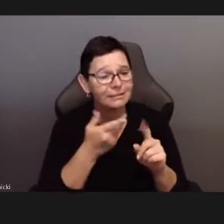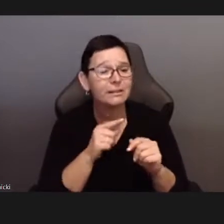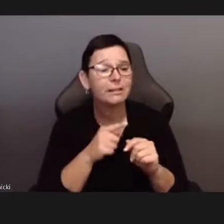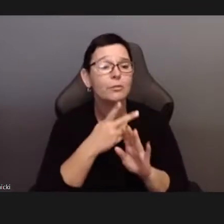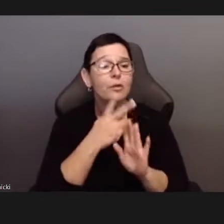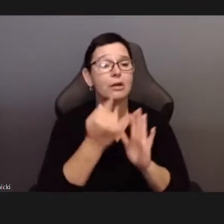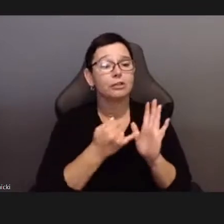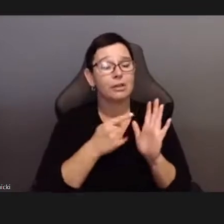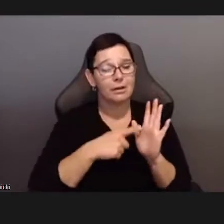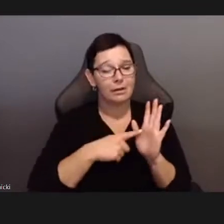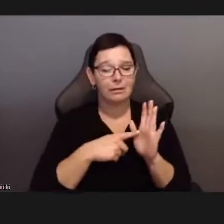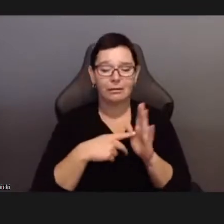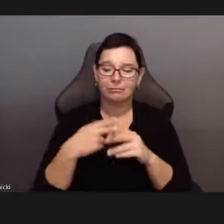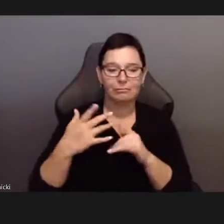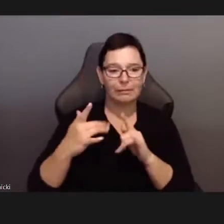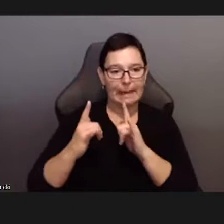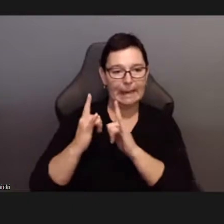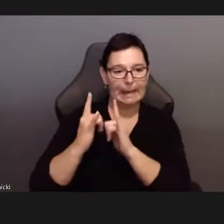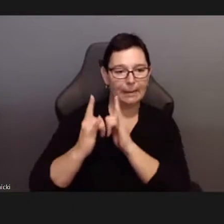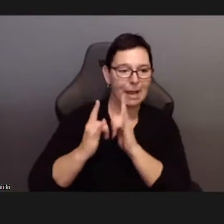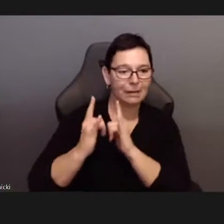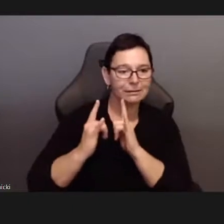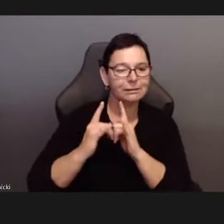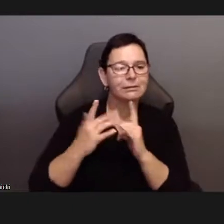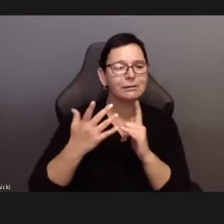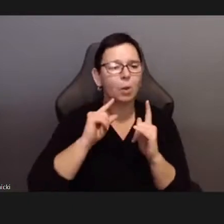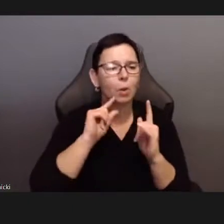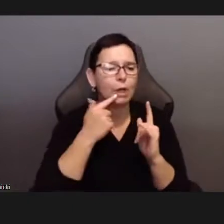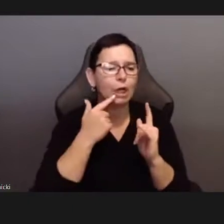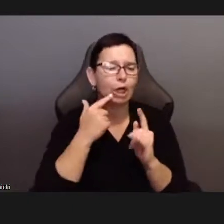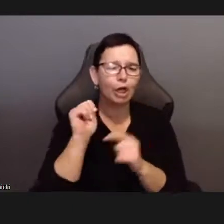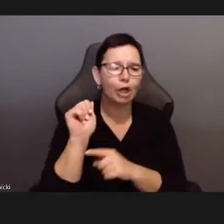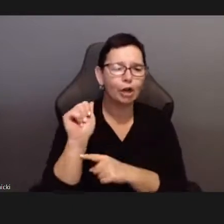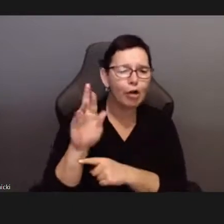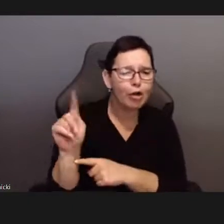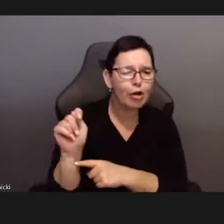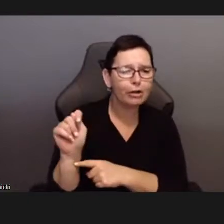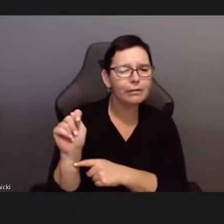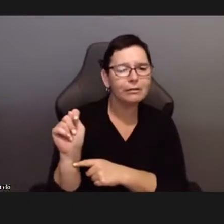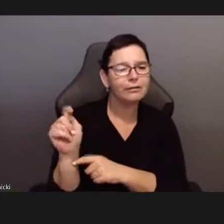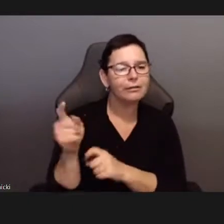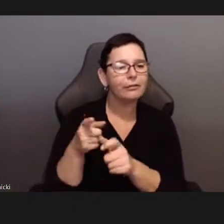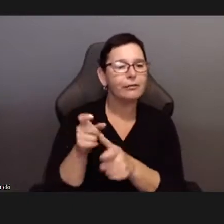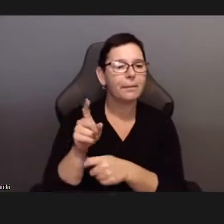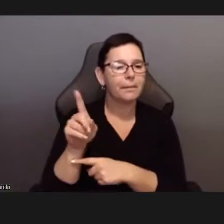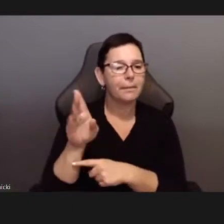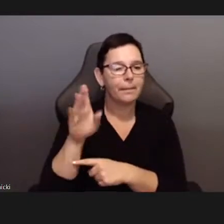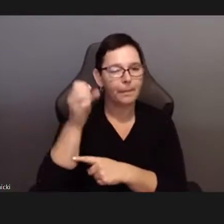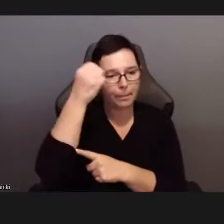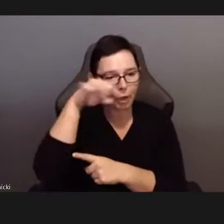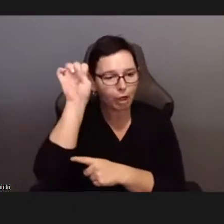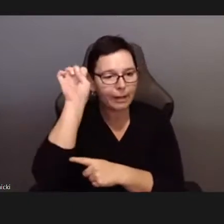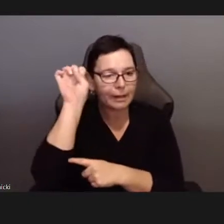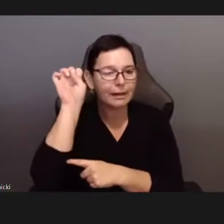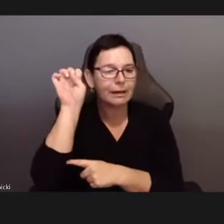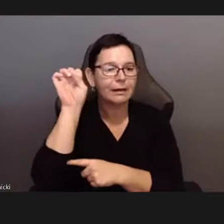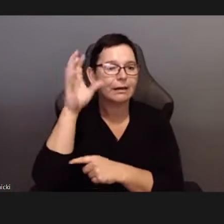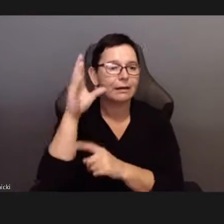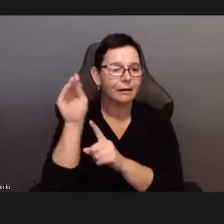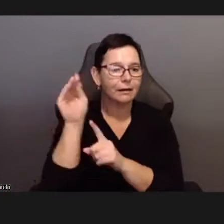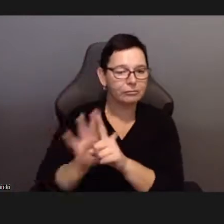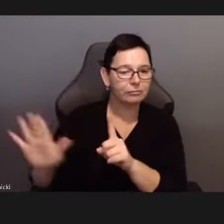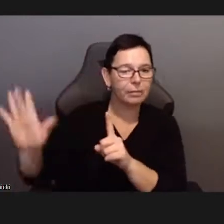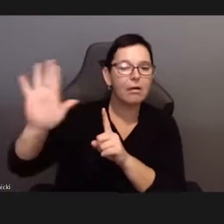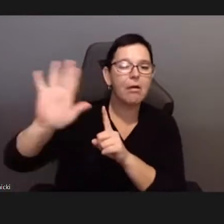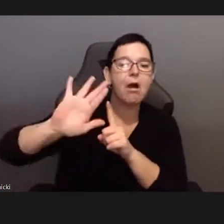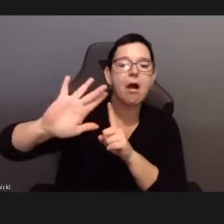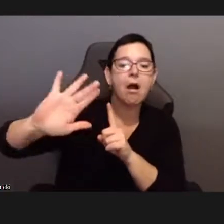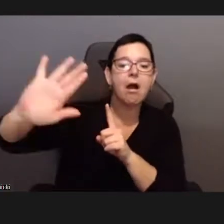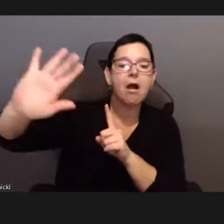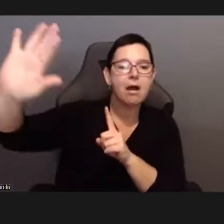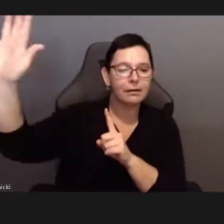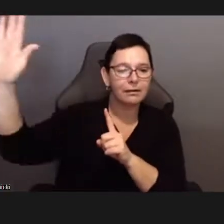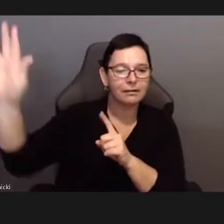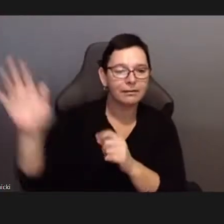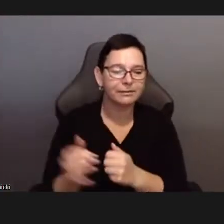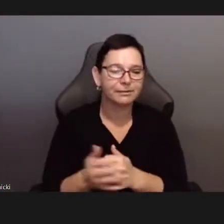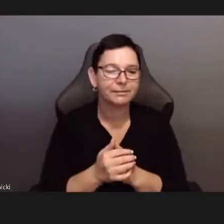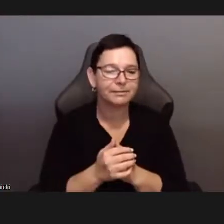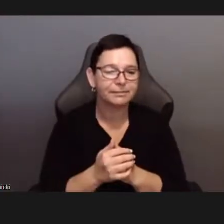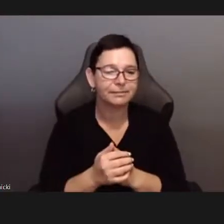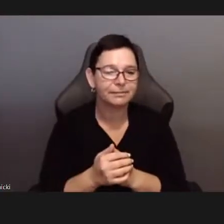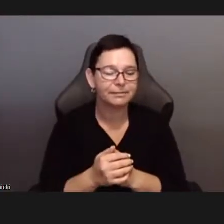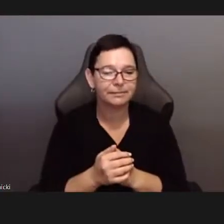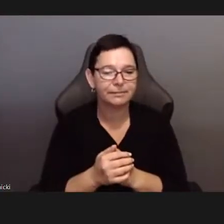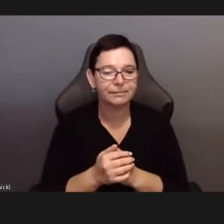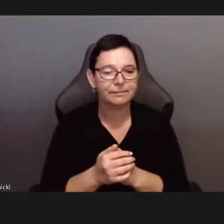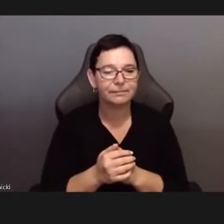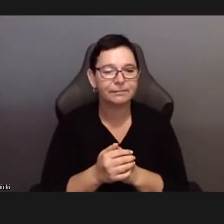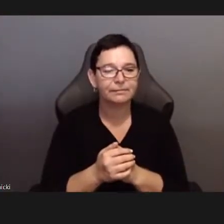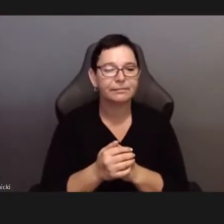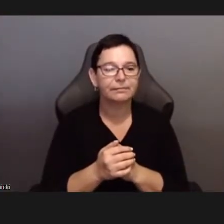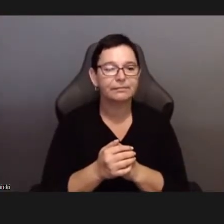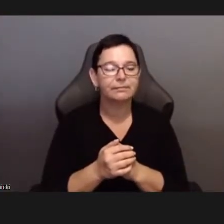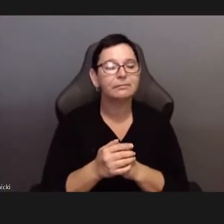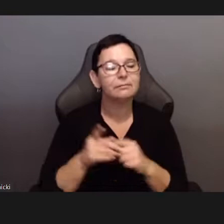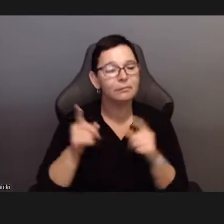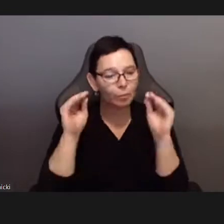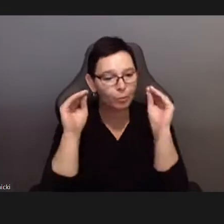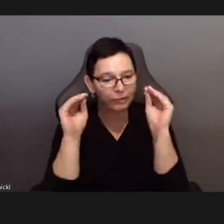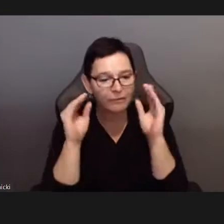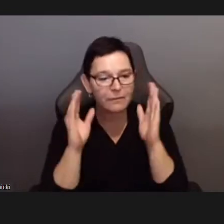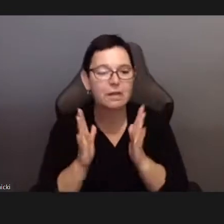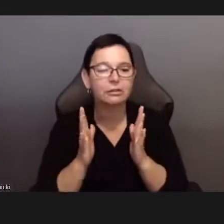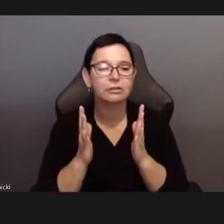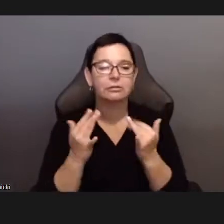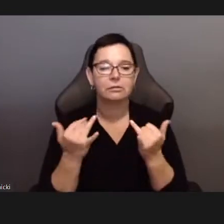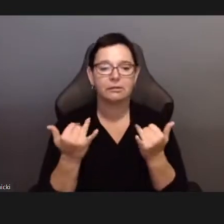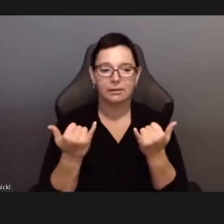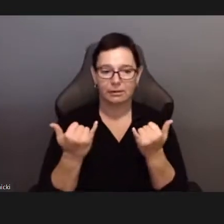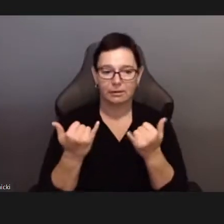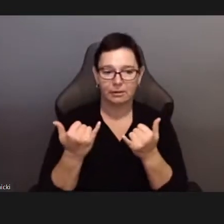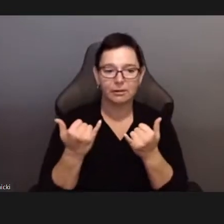John is also co-editor of Parallax, 271. von “Jean-Luc Nancy: Politics, Poetics and Erotics of Excscription"